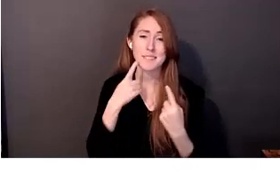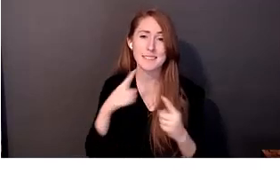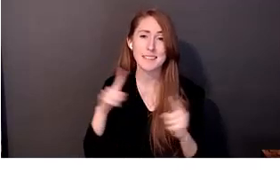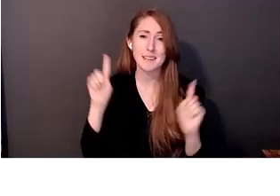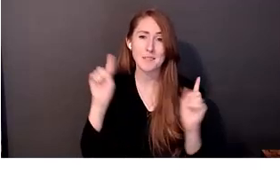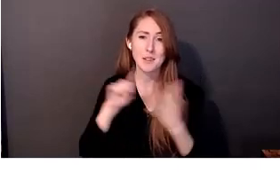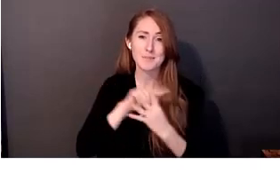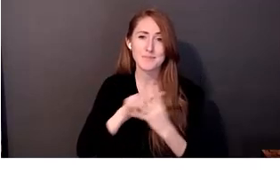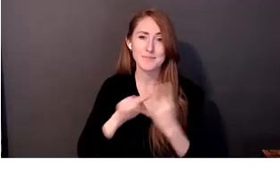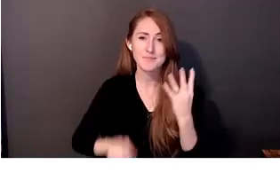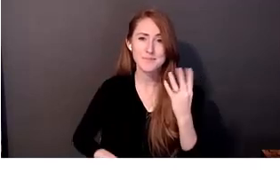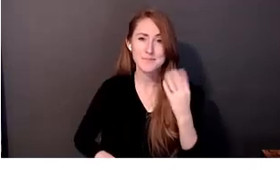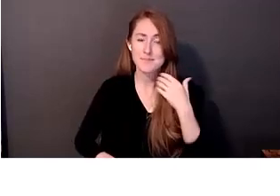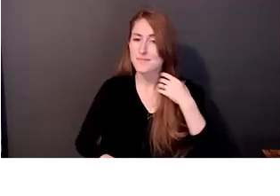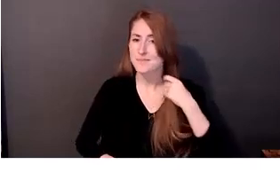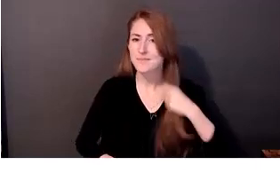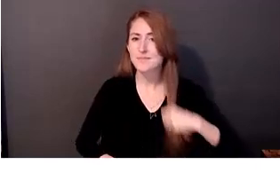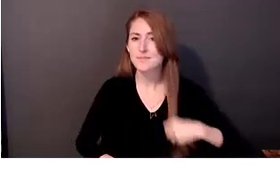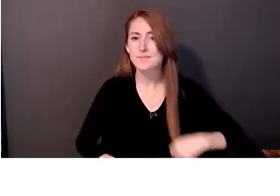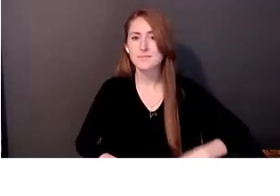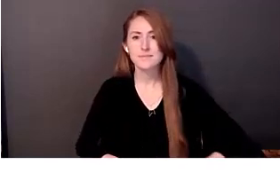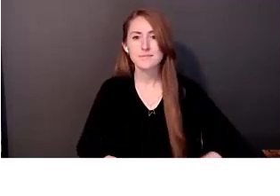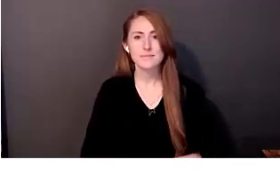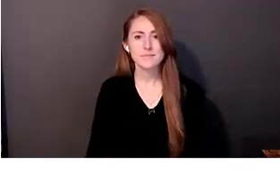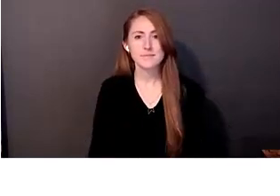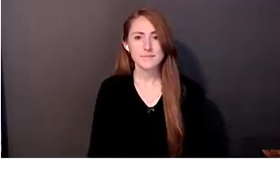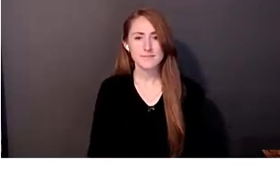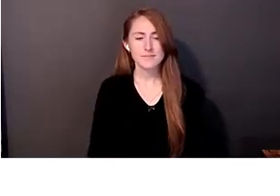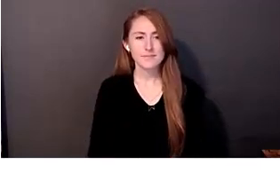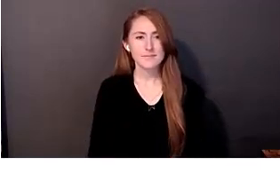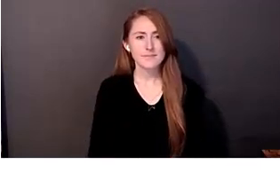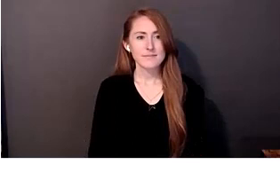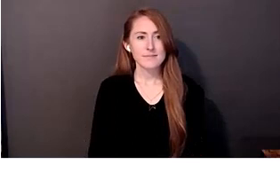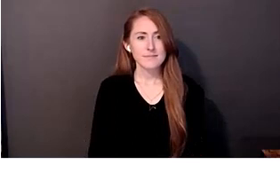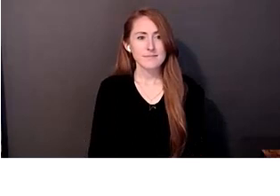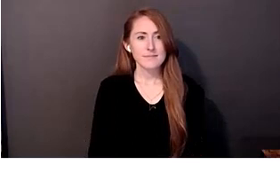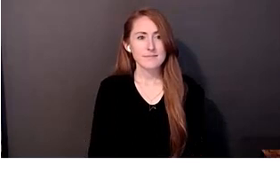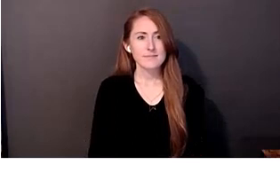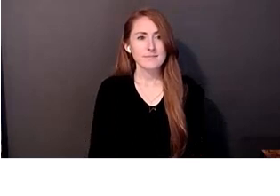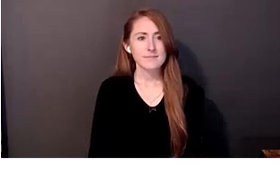So to finish, I have here two quotes.